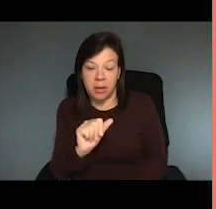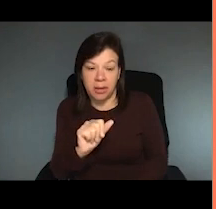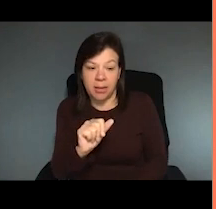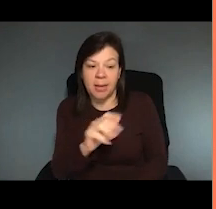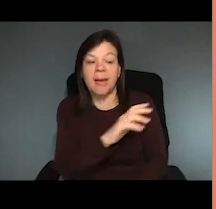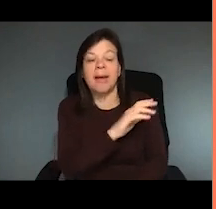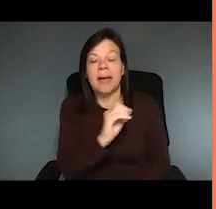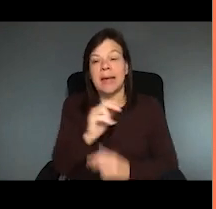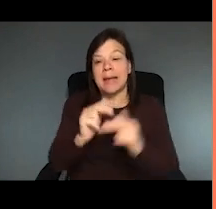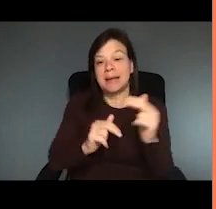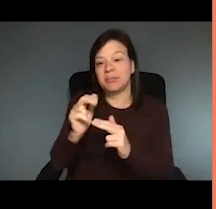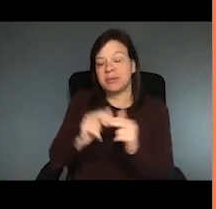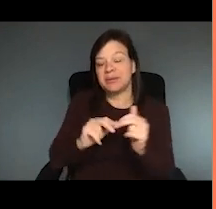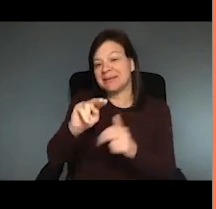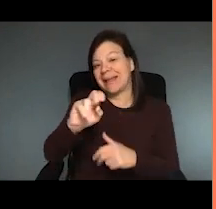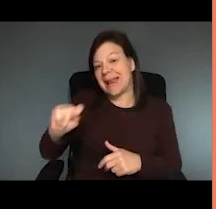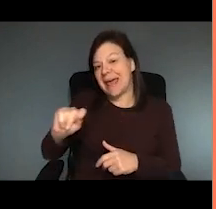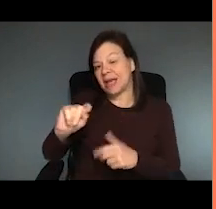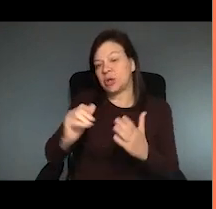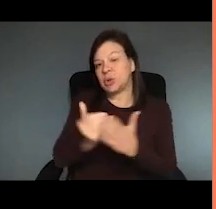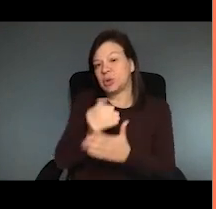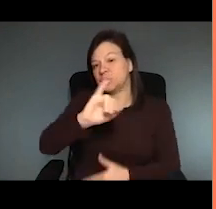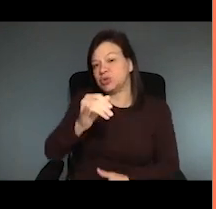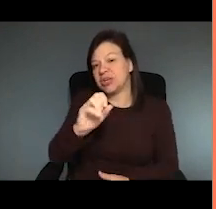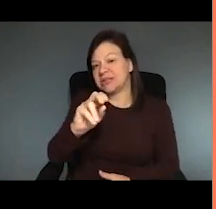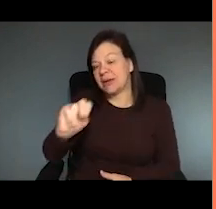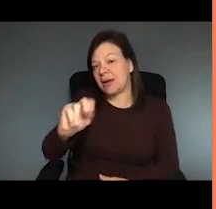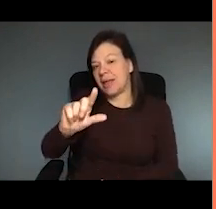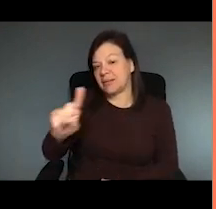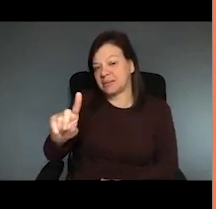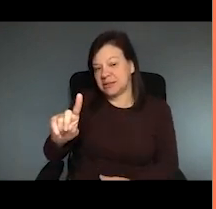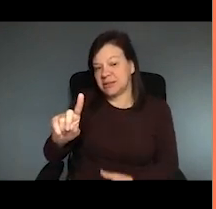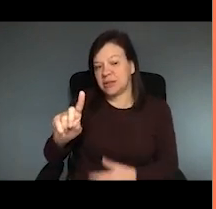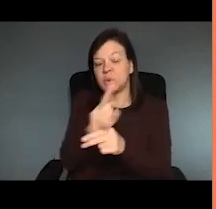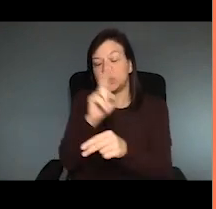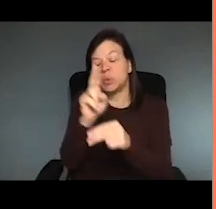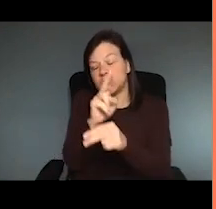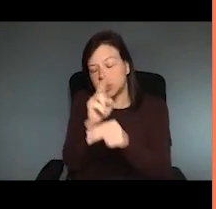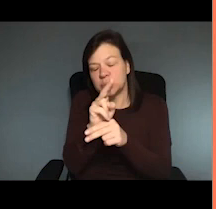BUILDING OUT NET NEW JSON LD USING ELEMENTS THAT WE